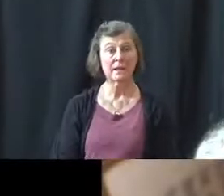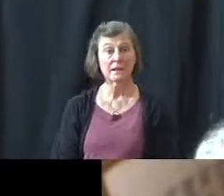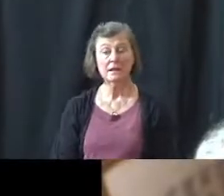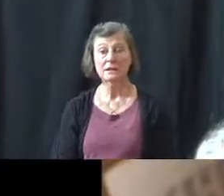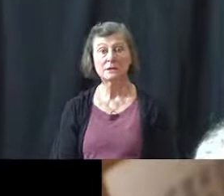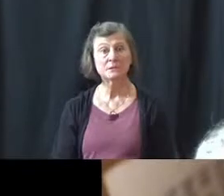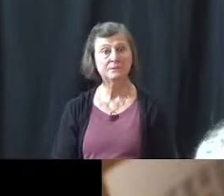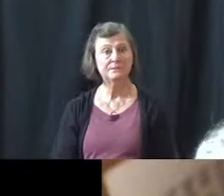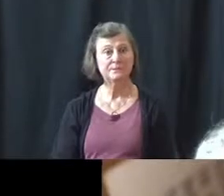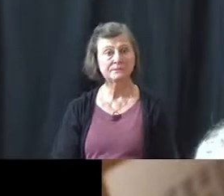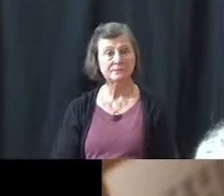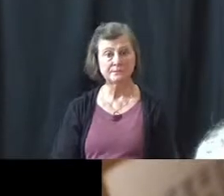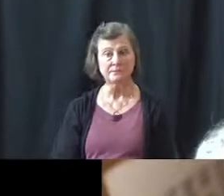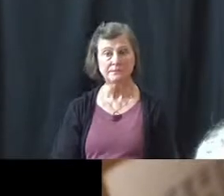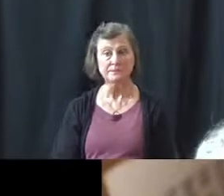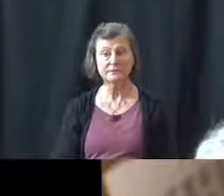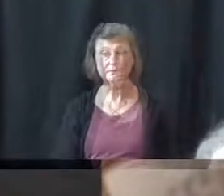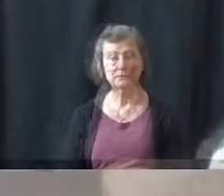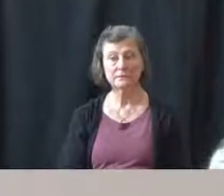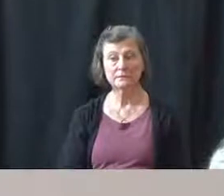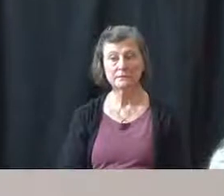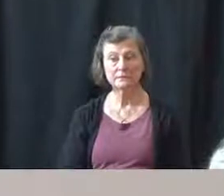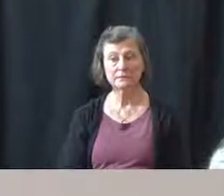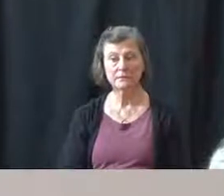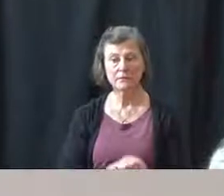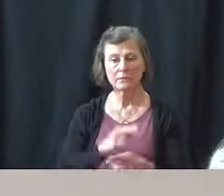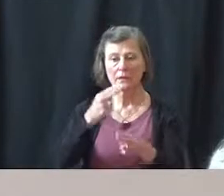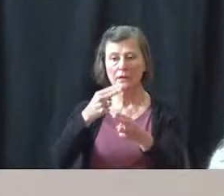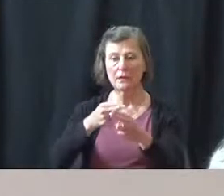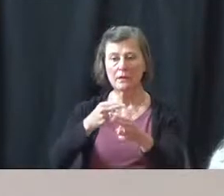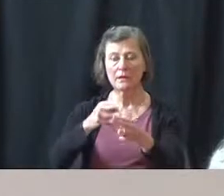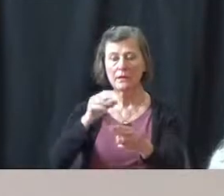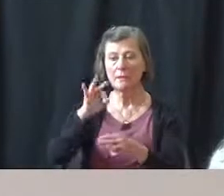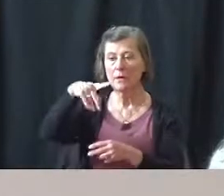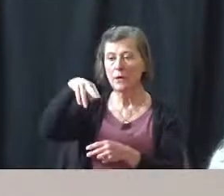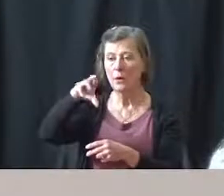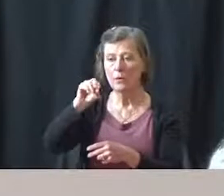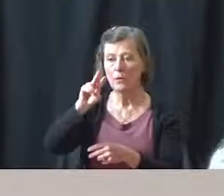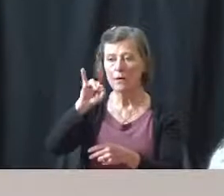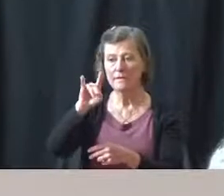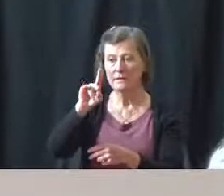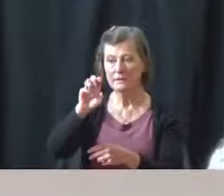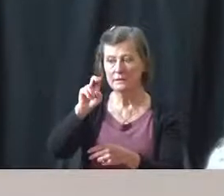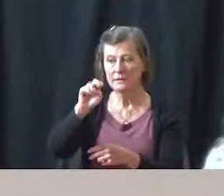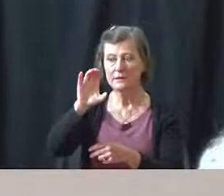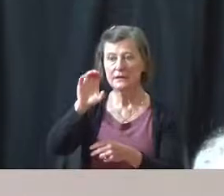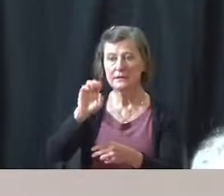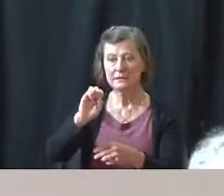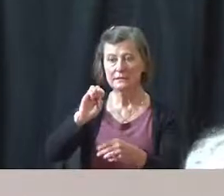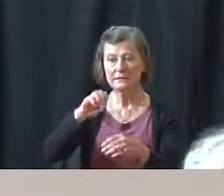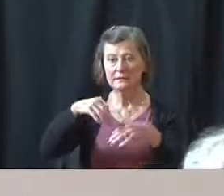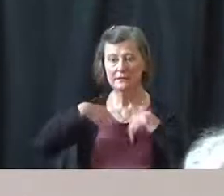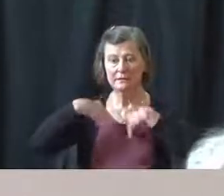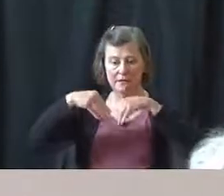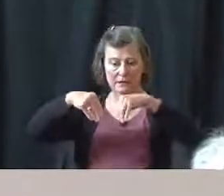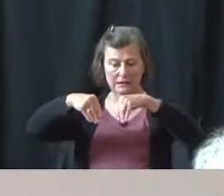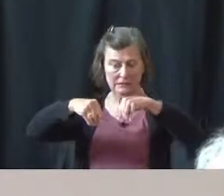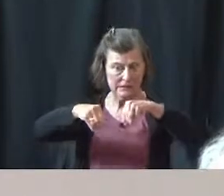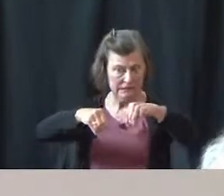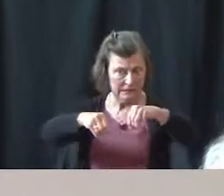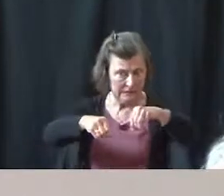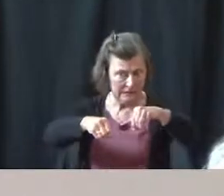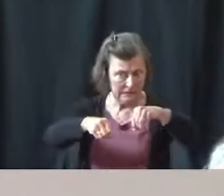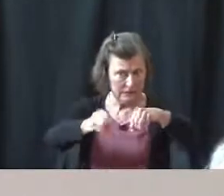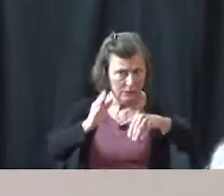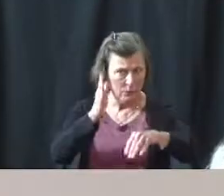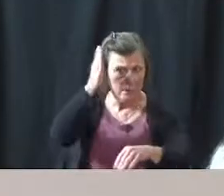In the name of providence, which implants in the seed, the future of the flower and